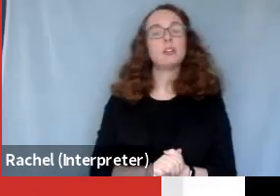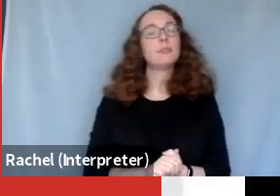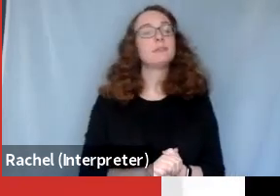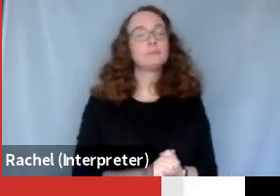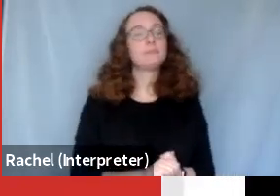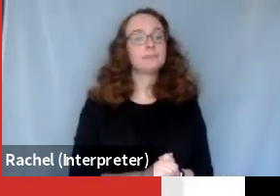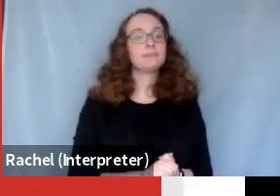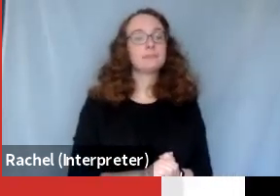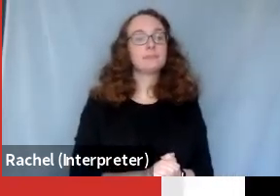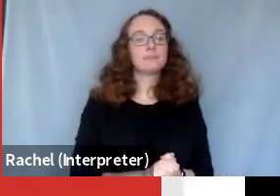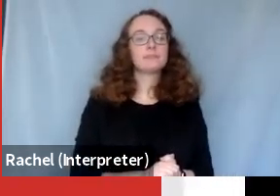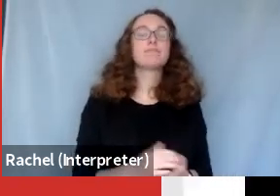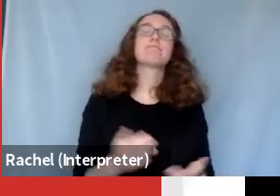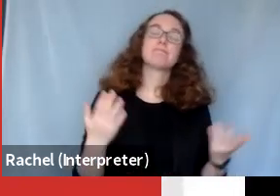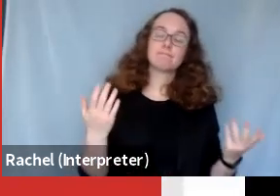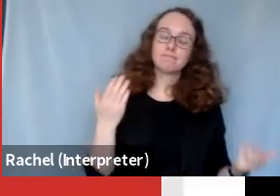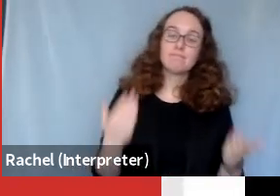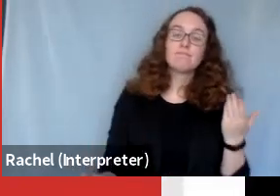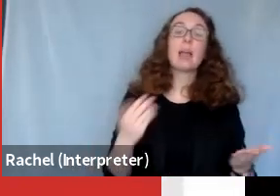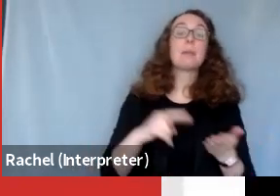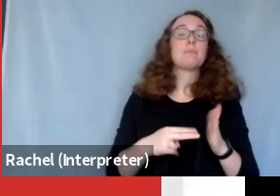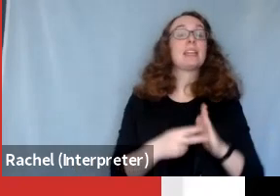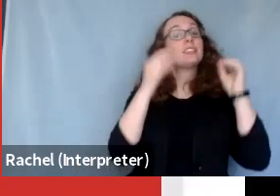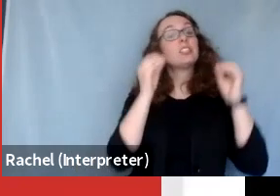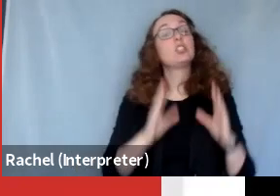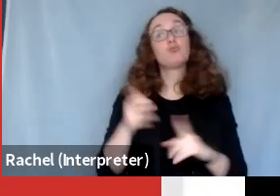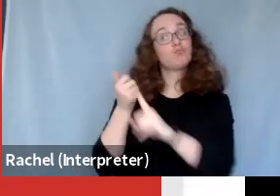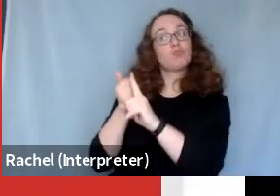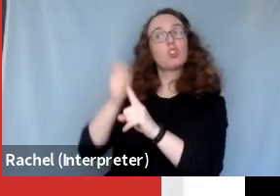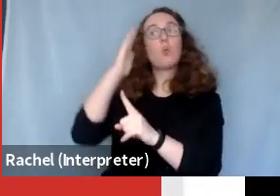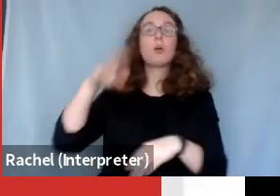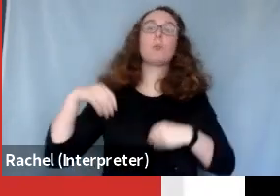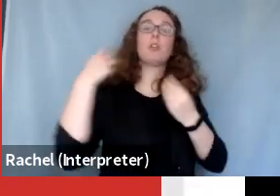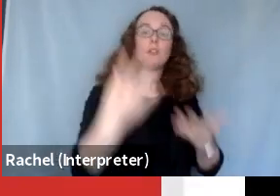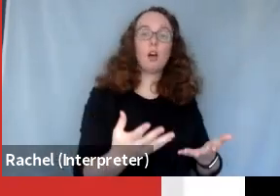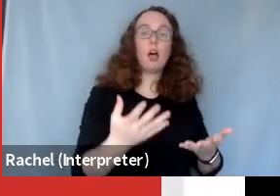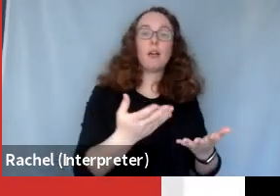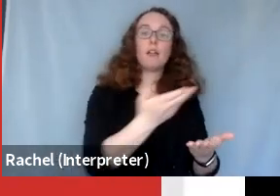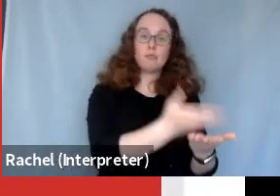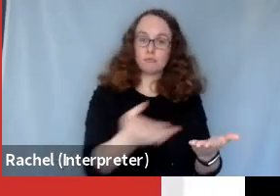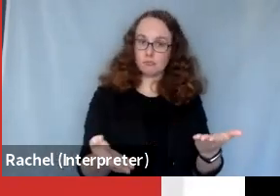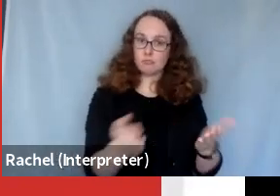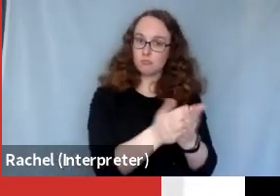likely the instructor is going to have materials for you so I would reach out to the instructor and let him or her know that